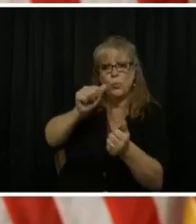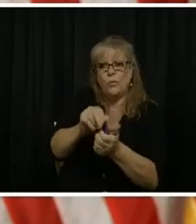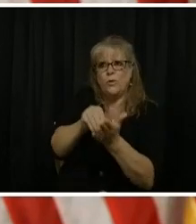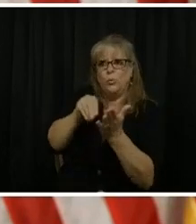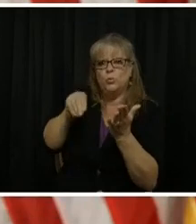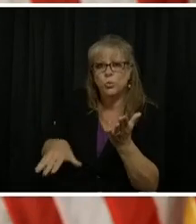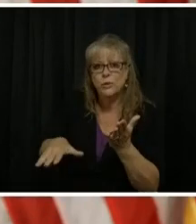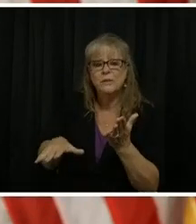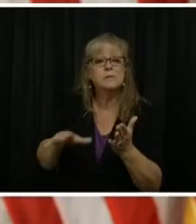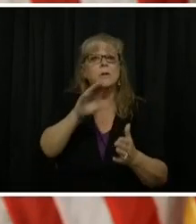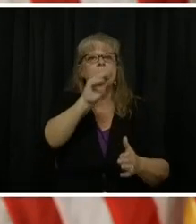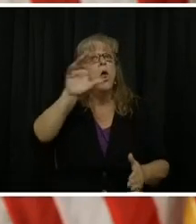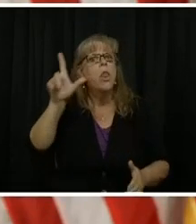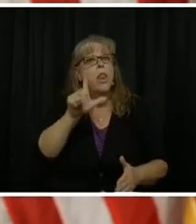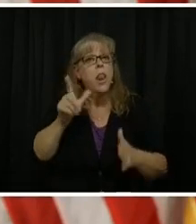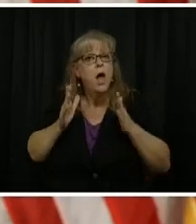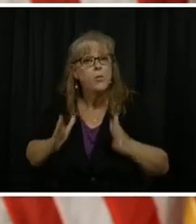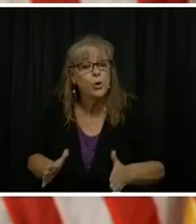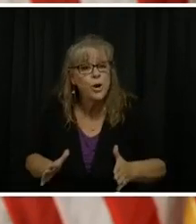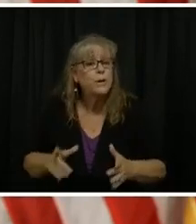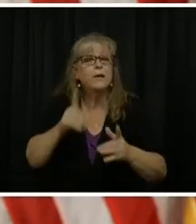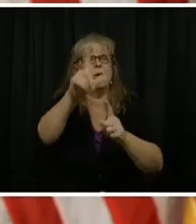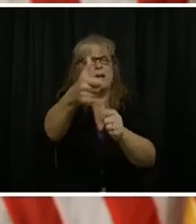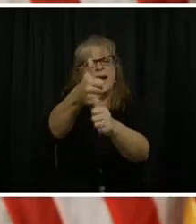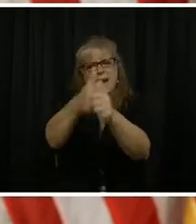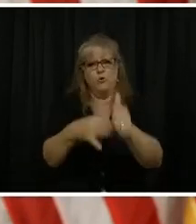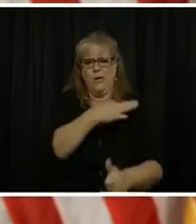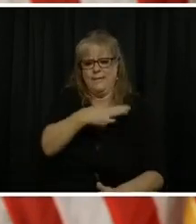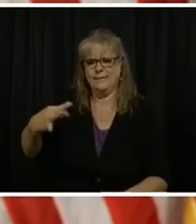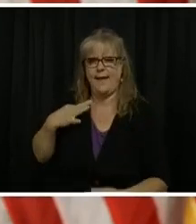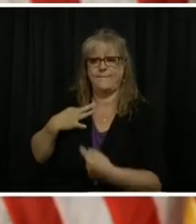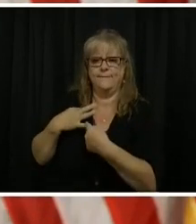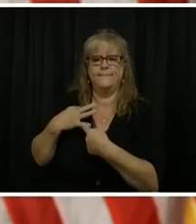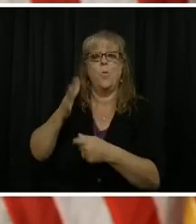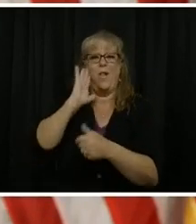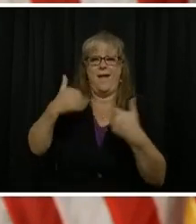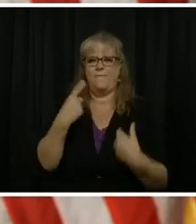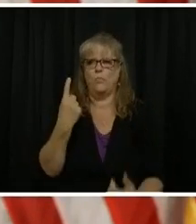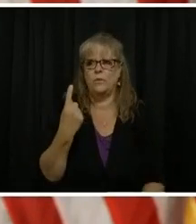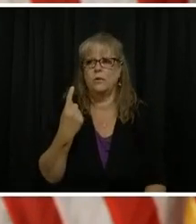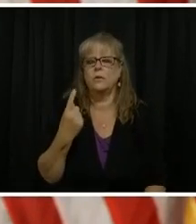PEOPLE WHO WORK IN SCHOOLS, WHO FACE STUDENTS. LIBRARIAN AND CLERK AND